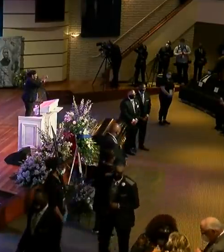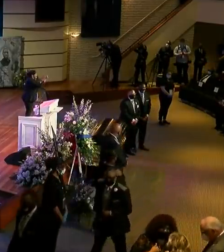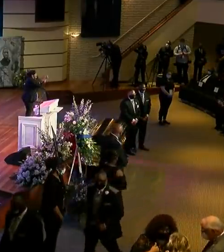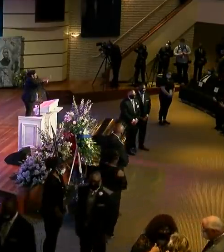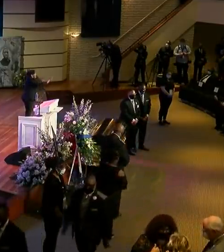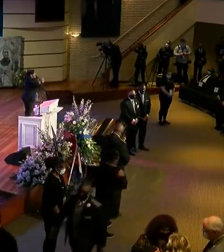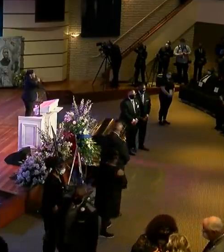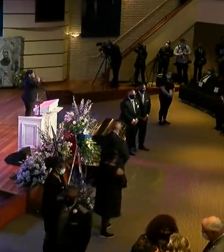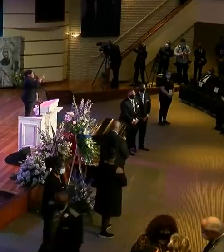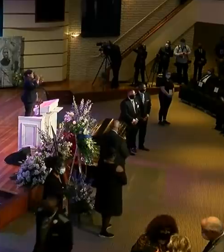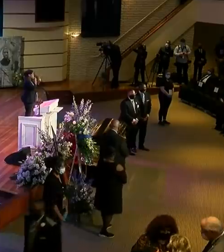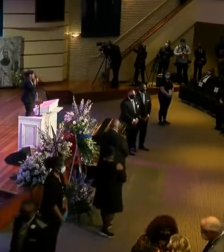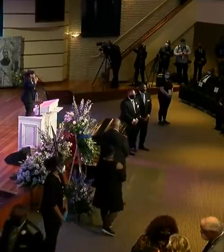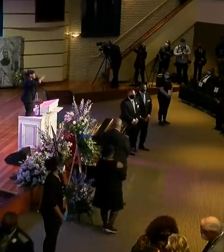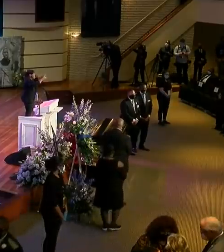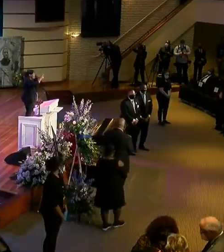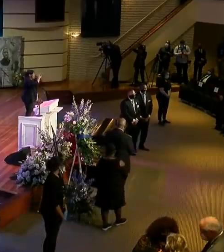COOPERATION, AND GOD BLESS YOU.